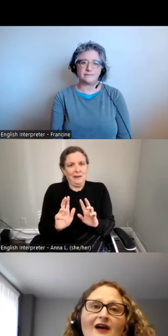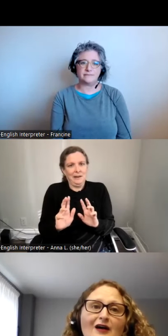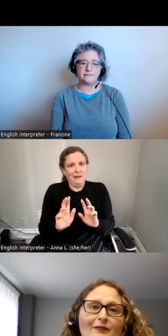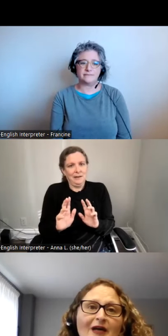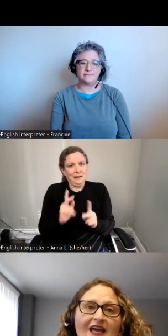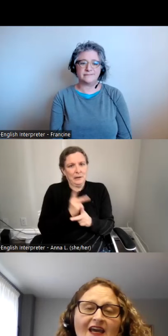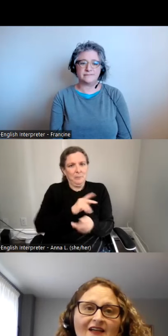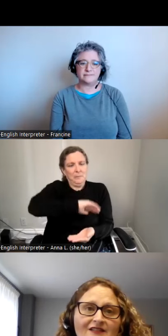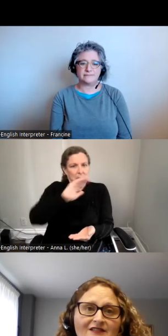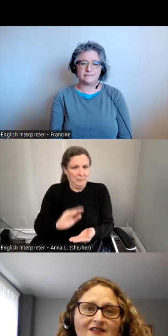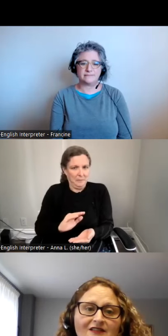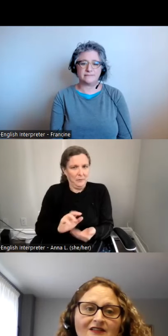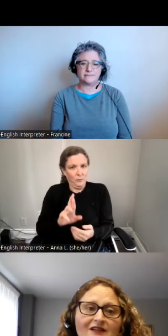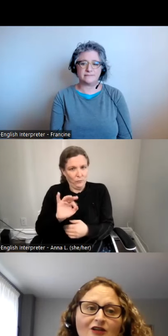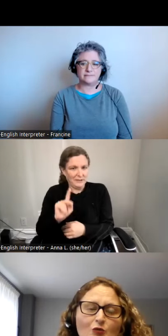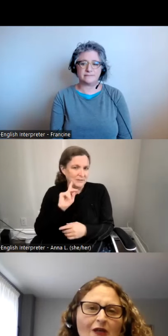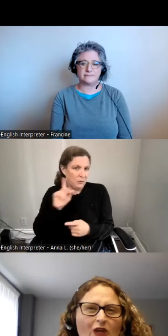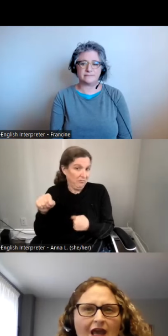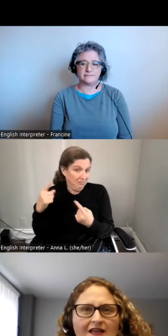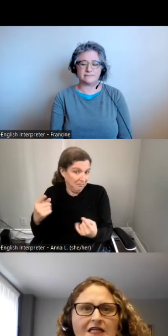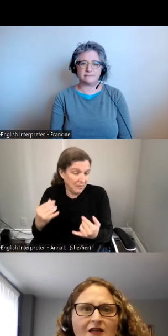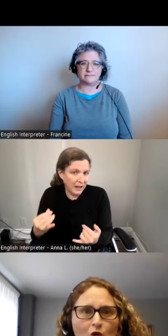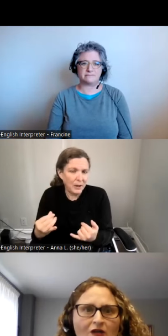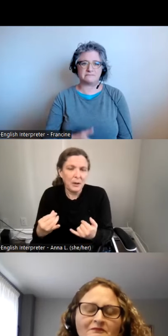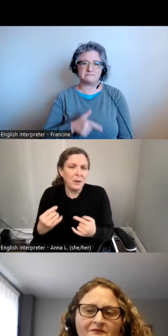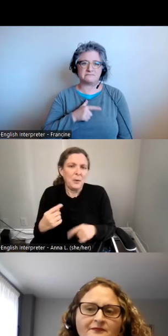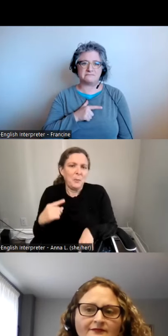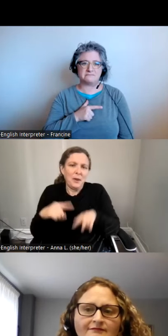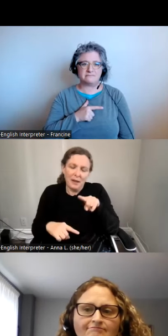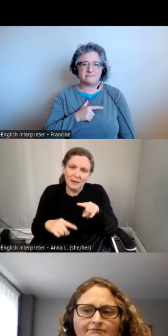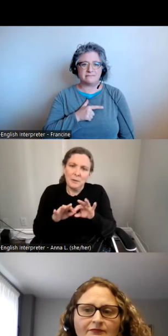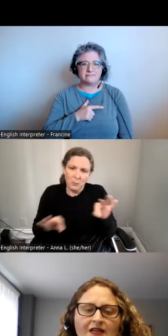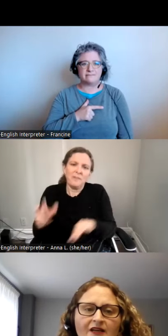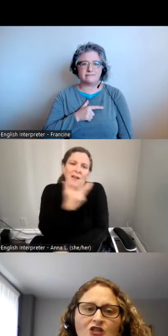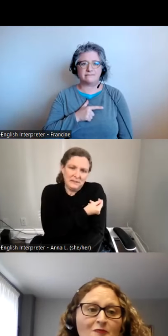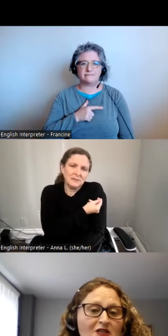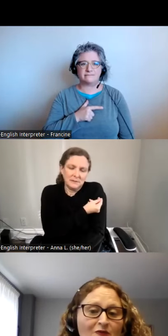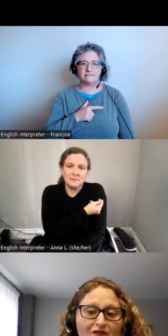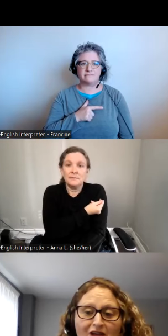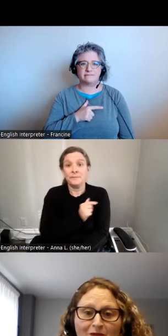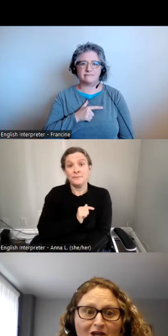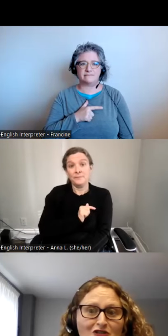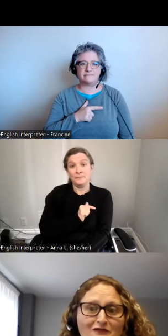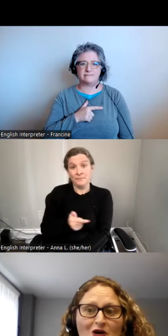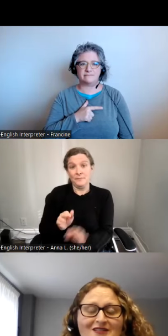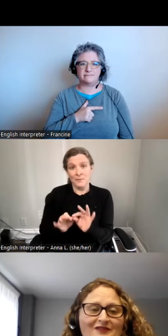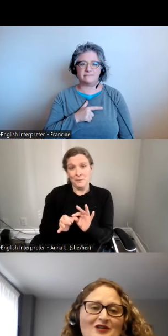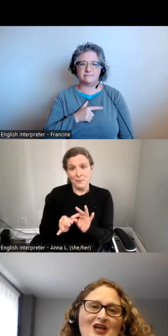severely ill, but there is a risk, and I think we've minimized that risk for a long time